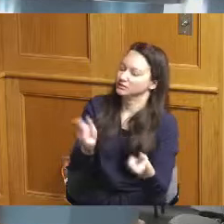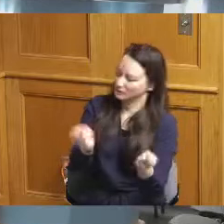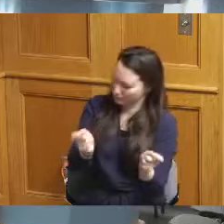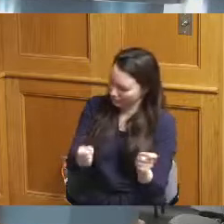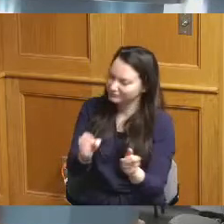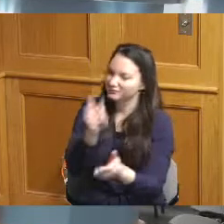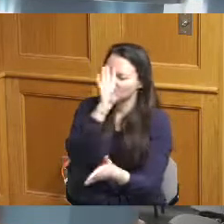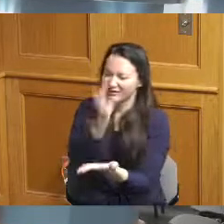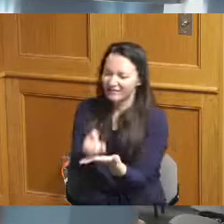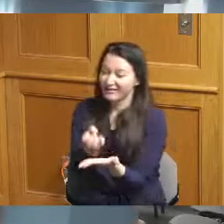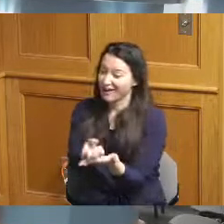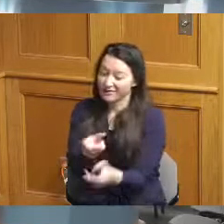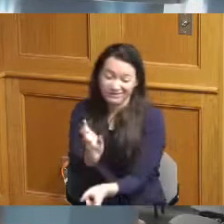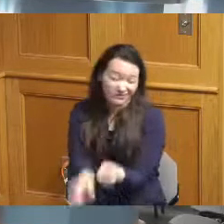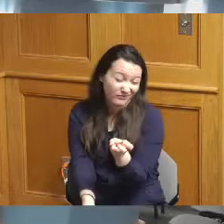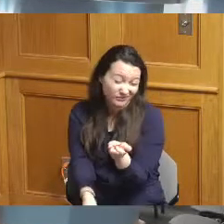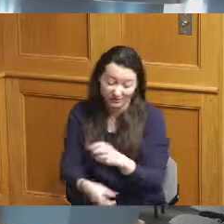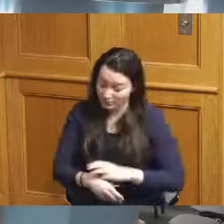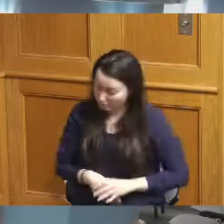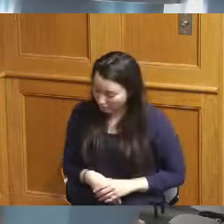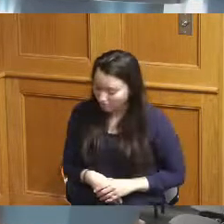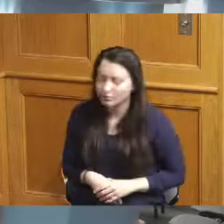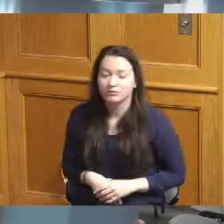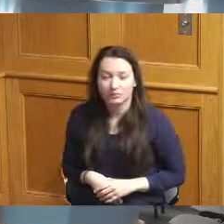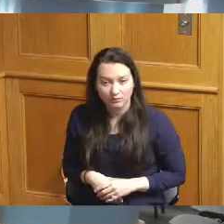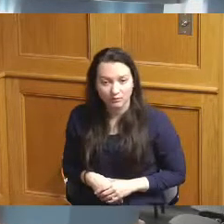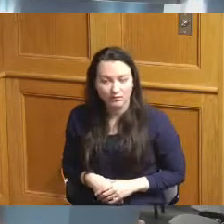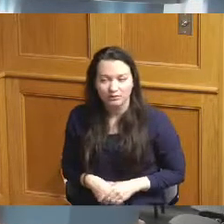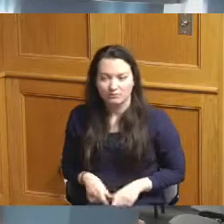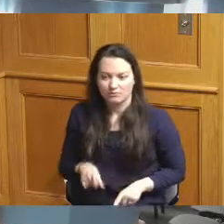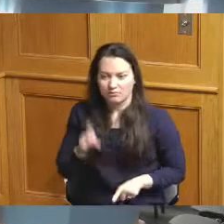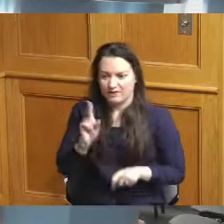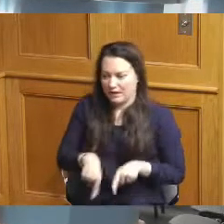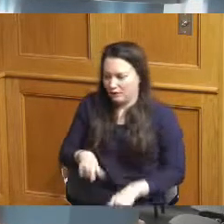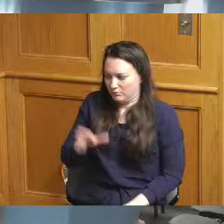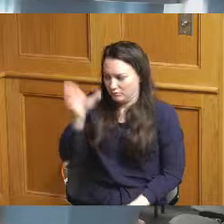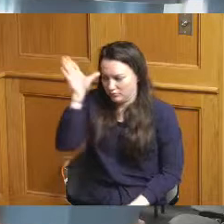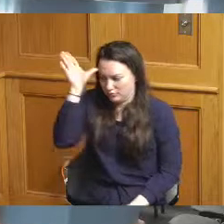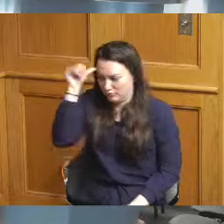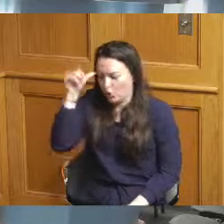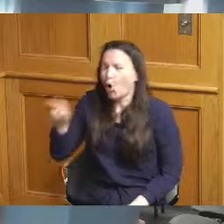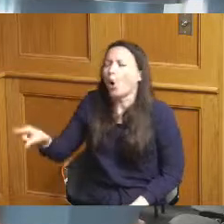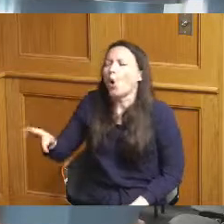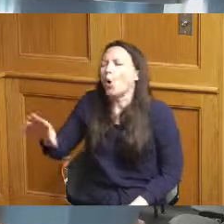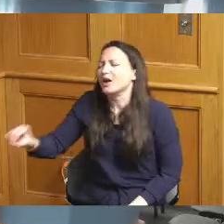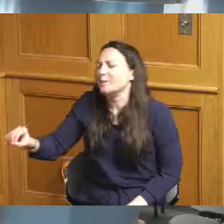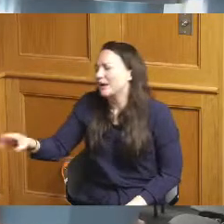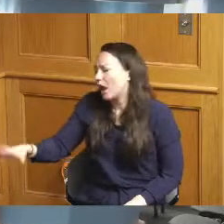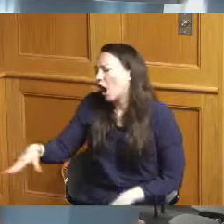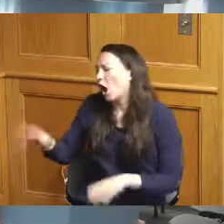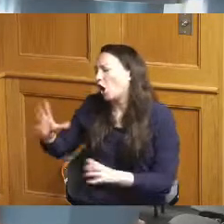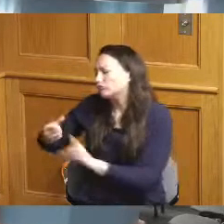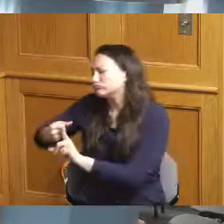economy is tough but you know we can't just you know if this company does expand they'll probably